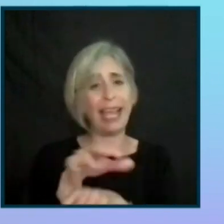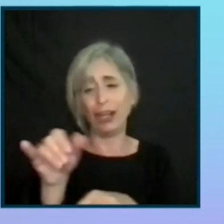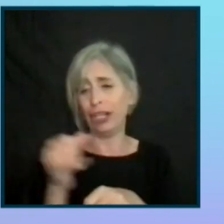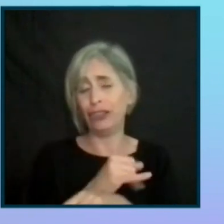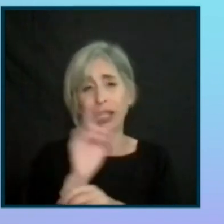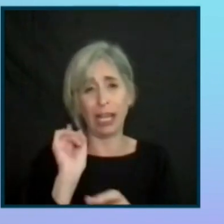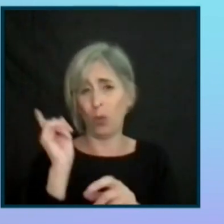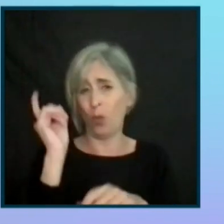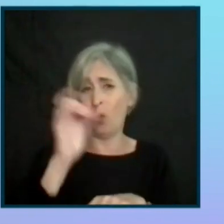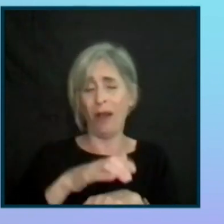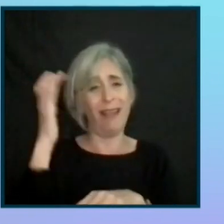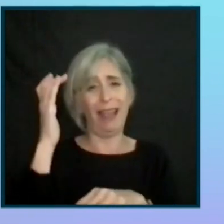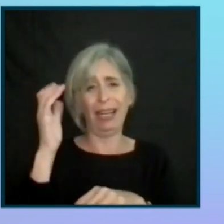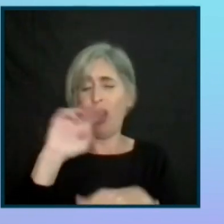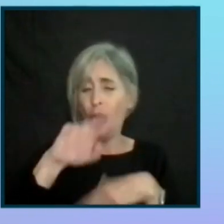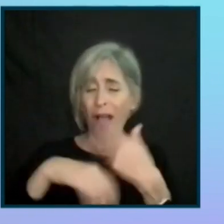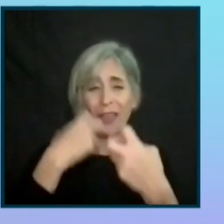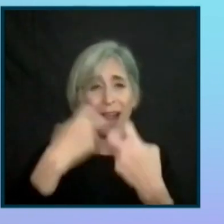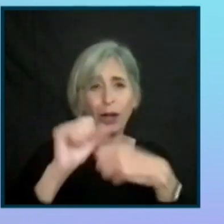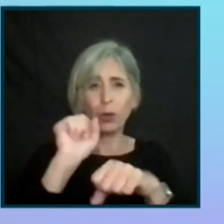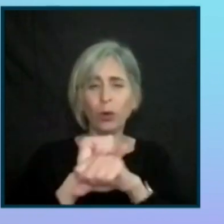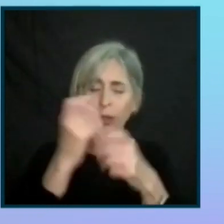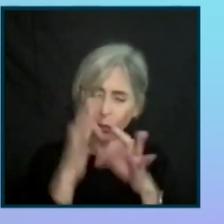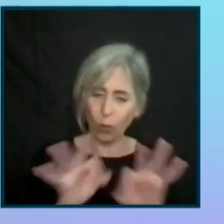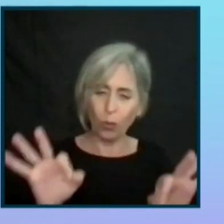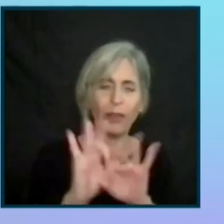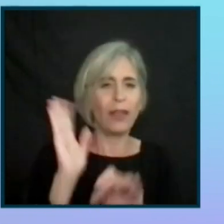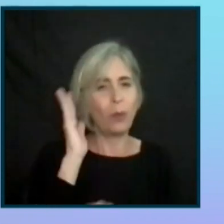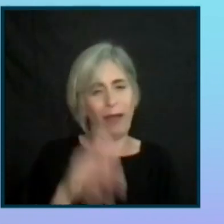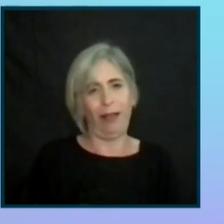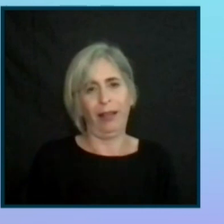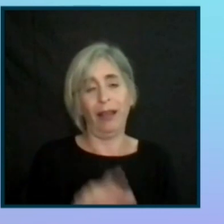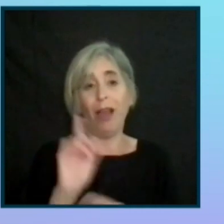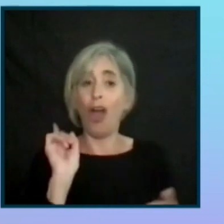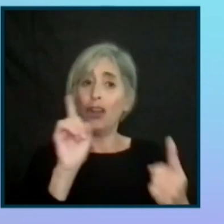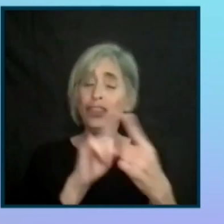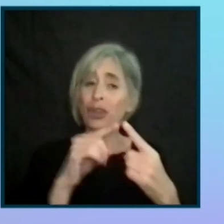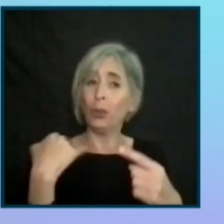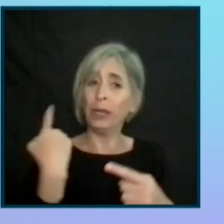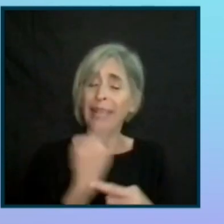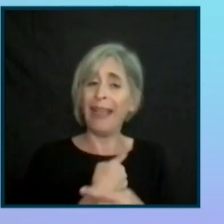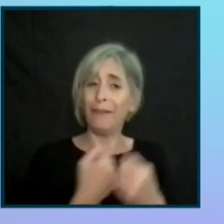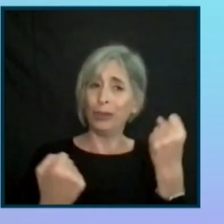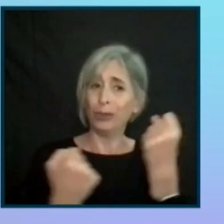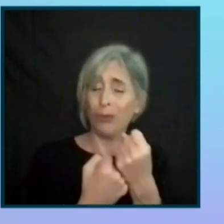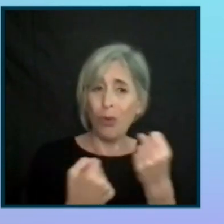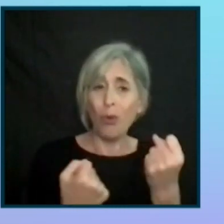all this hard work will have been worth it. But until we have that, it's just a bunch of advocates trying